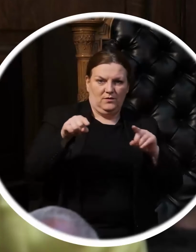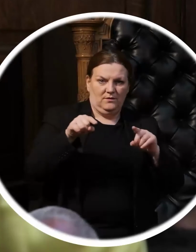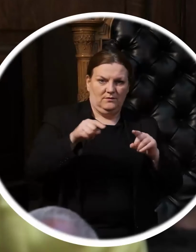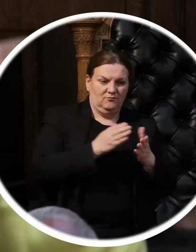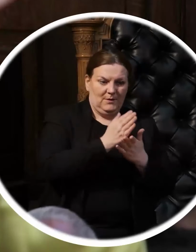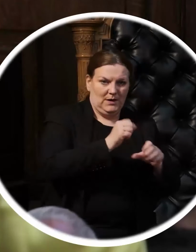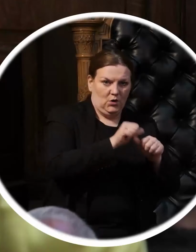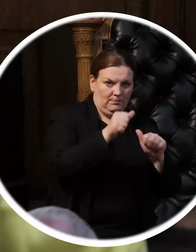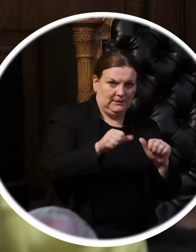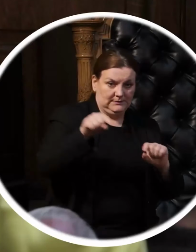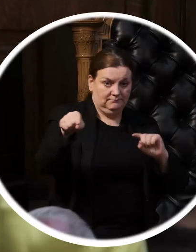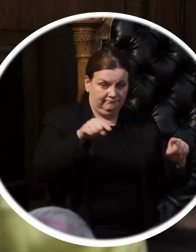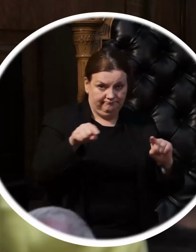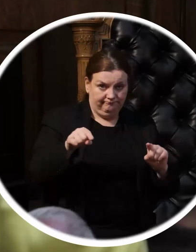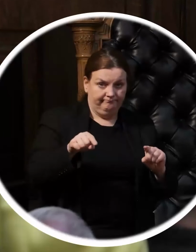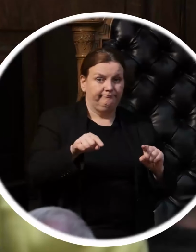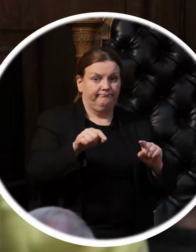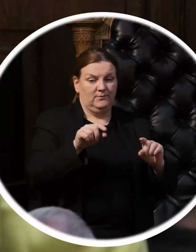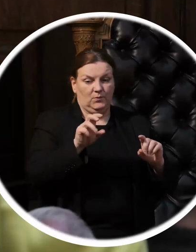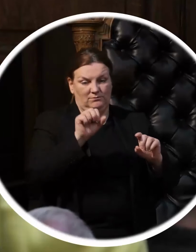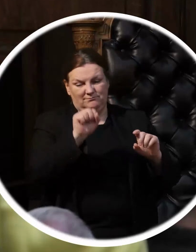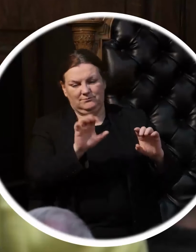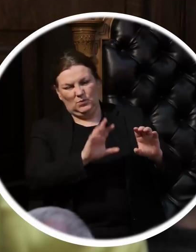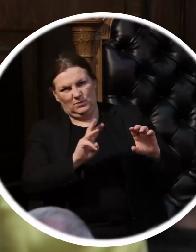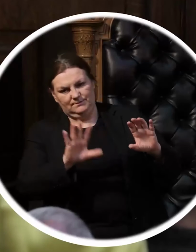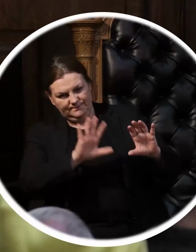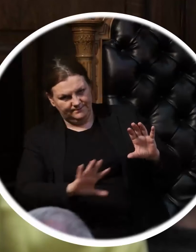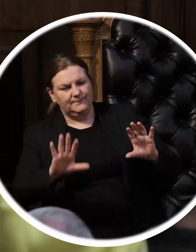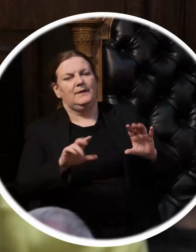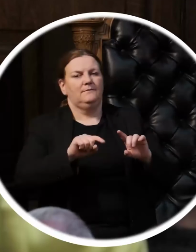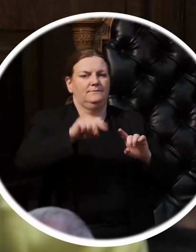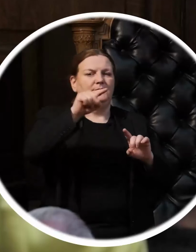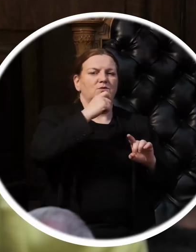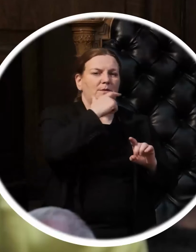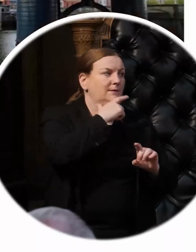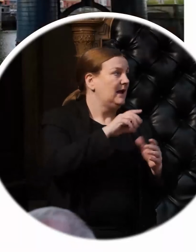And it culminates where this enormous lattice girder bridge crosses over the